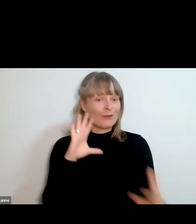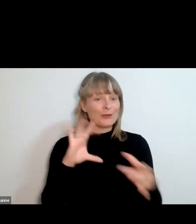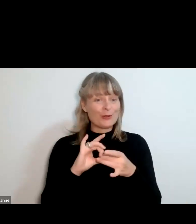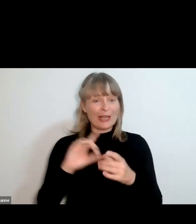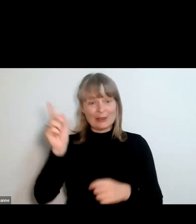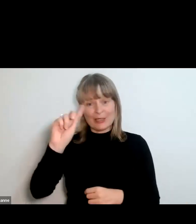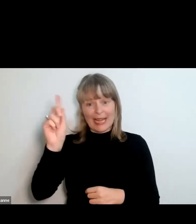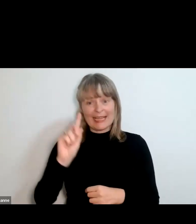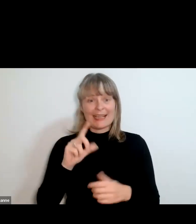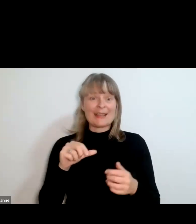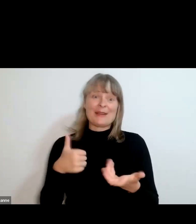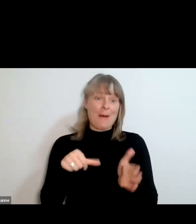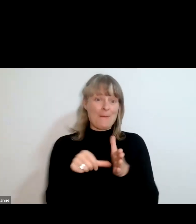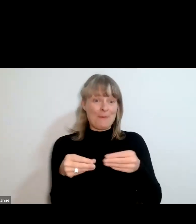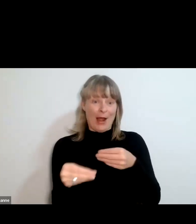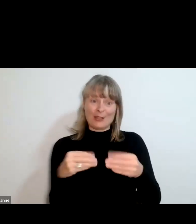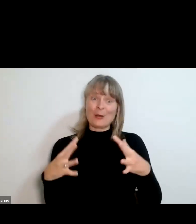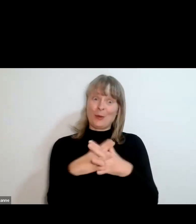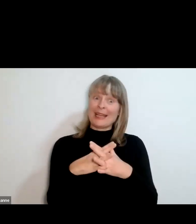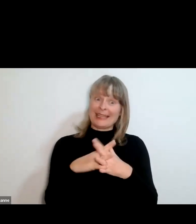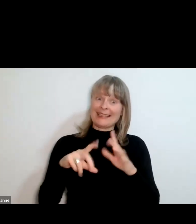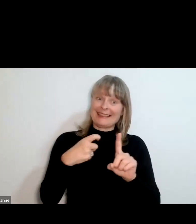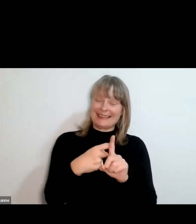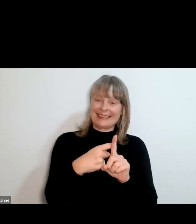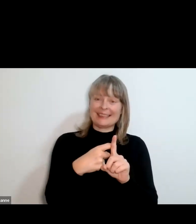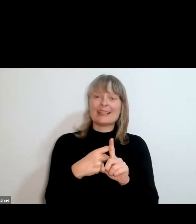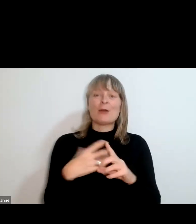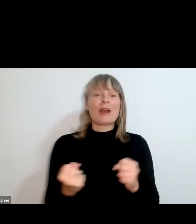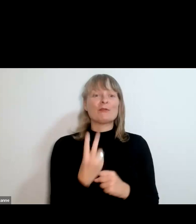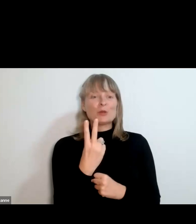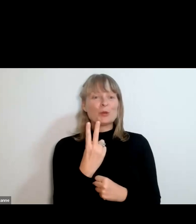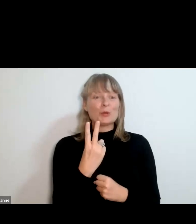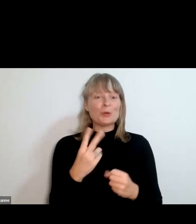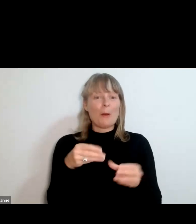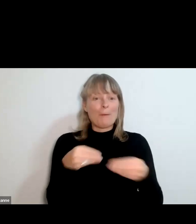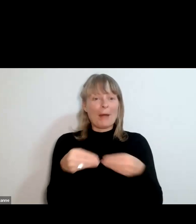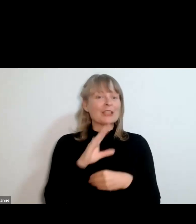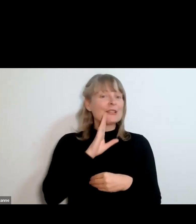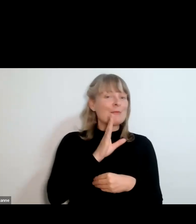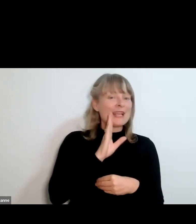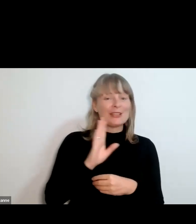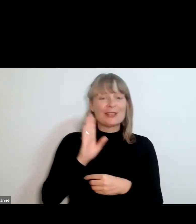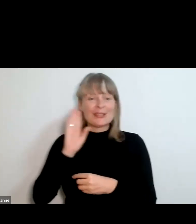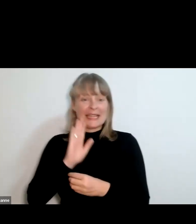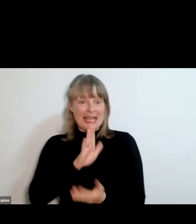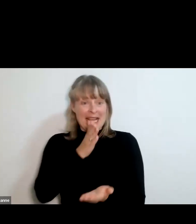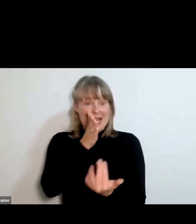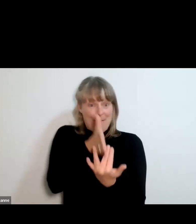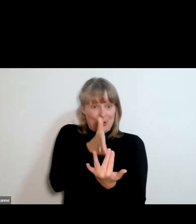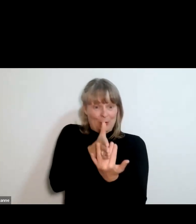clicking the closed captions button on your screen. If there are any technical problems, you can try to leave the